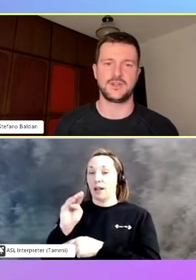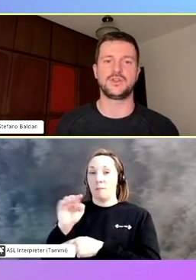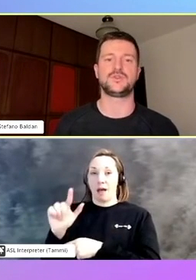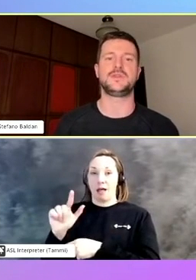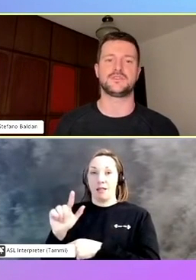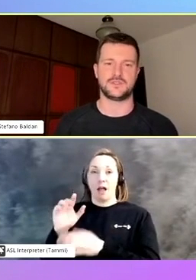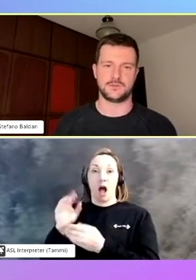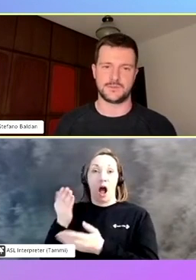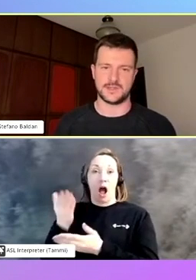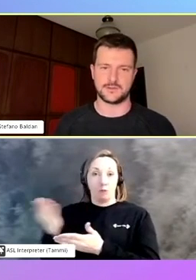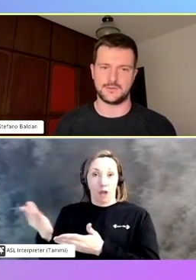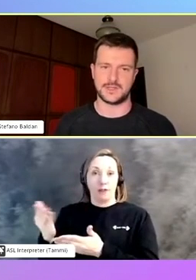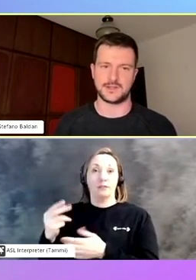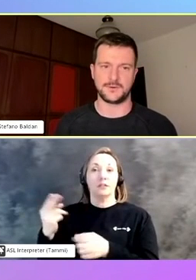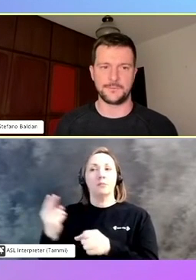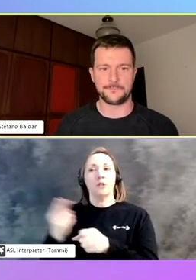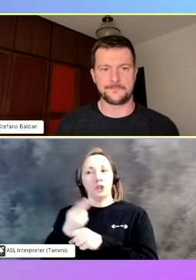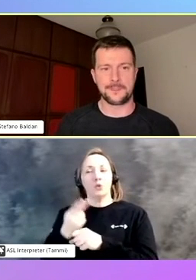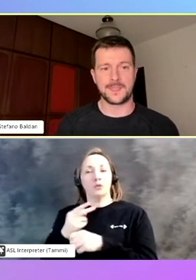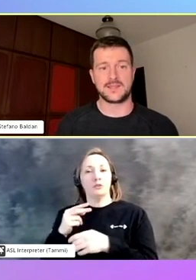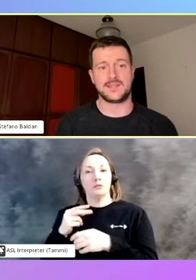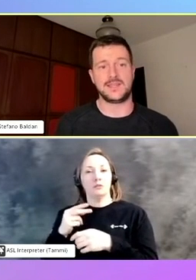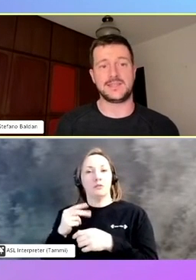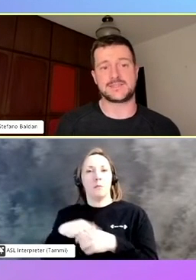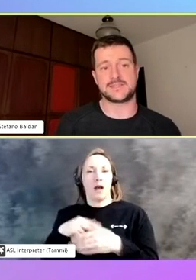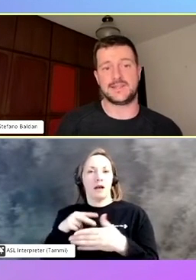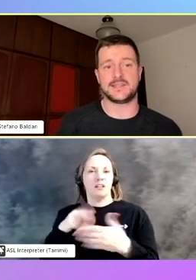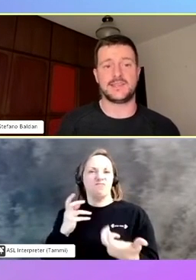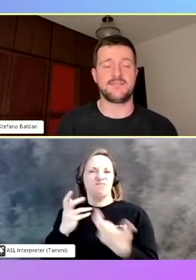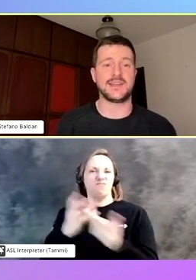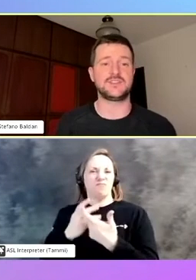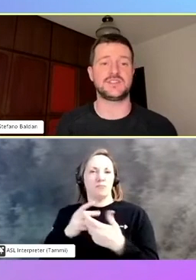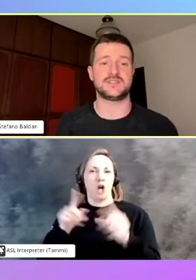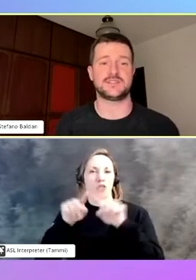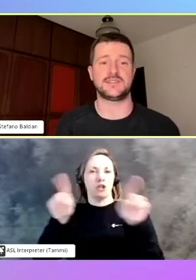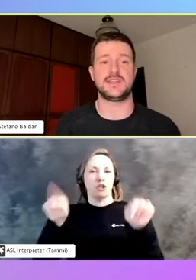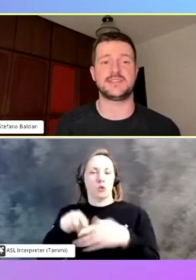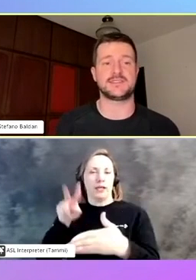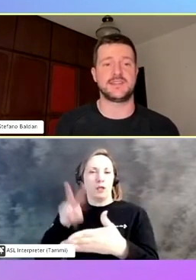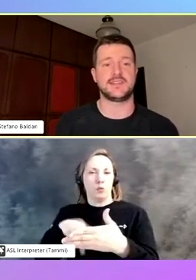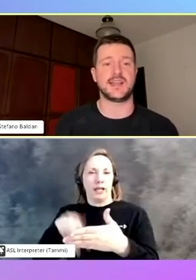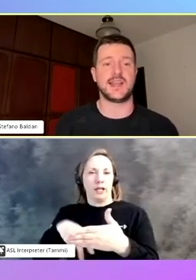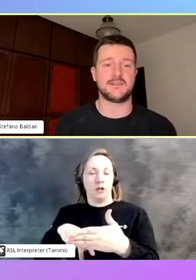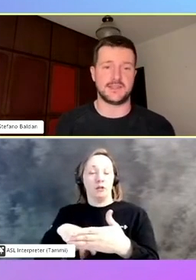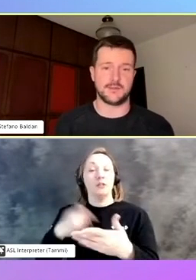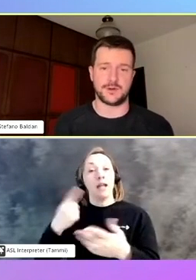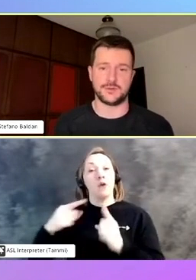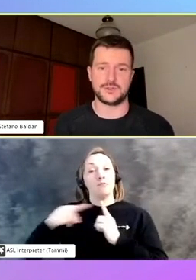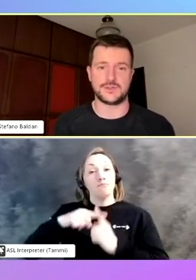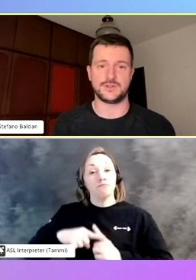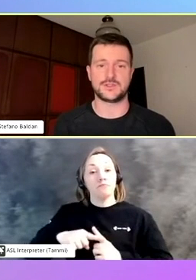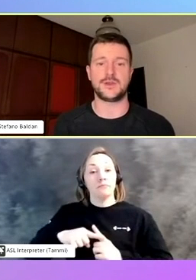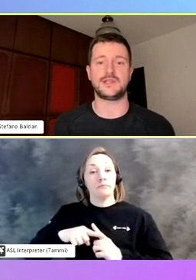My name is Stéfano. I'm a man in my 30s with short brown hair, light eyes.